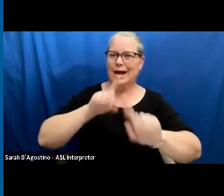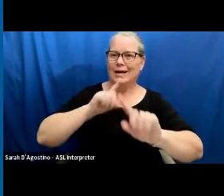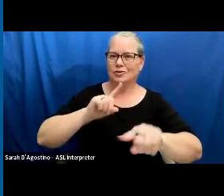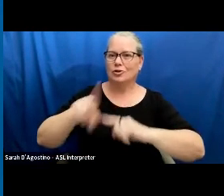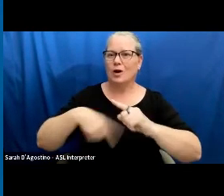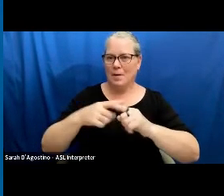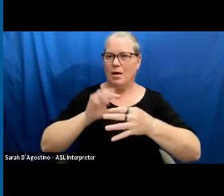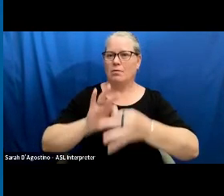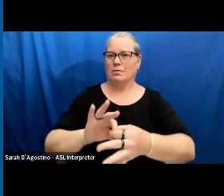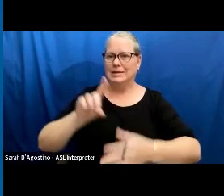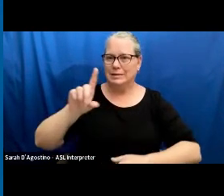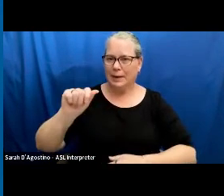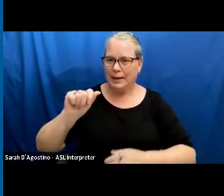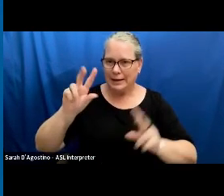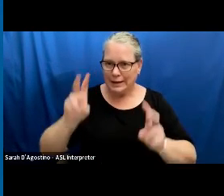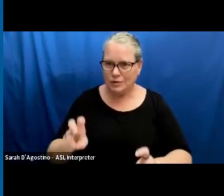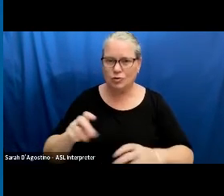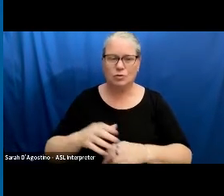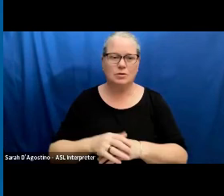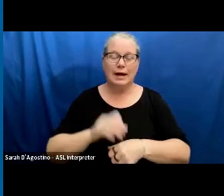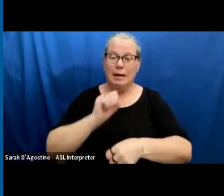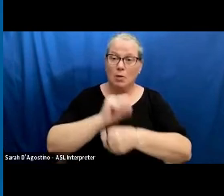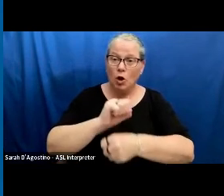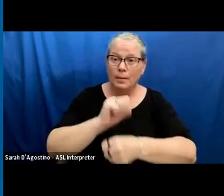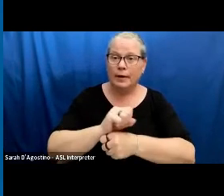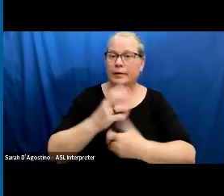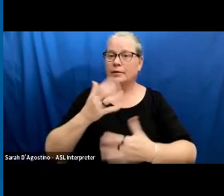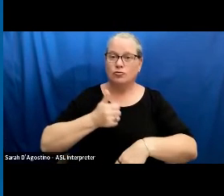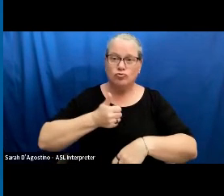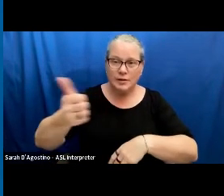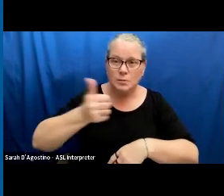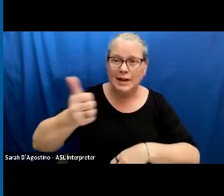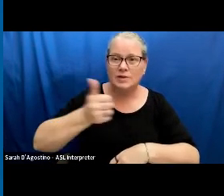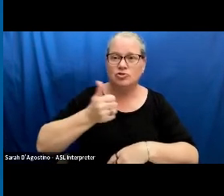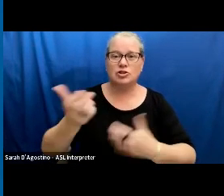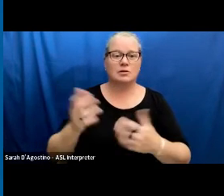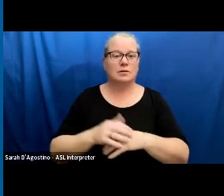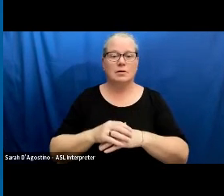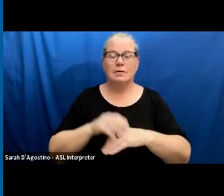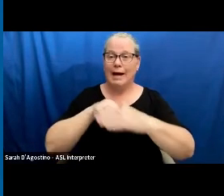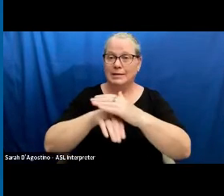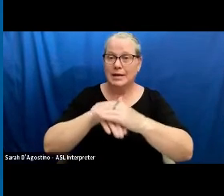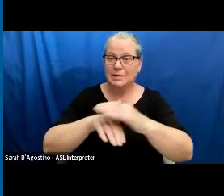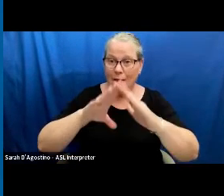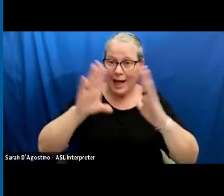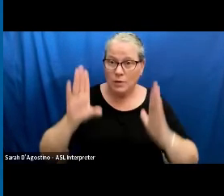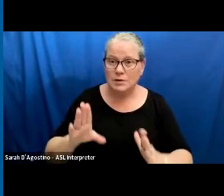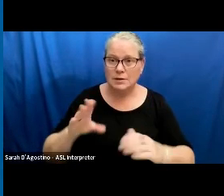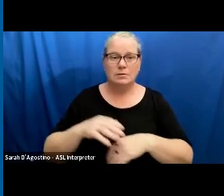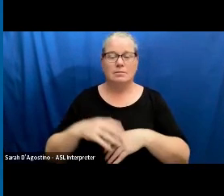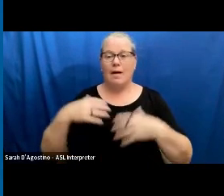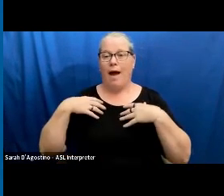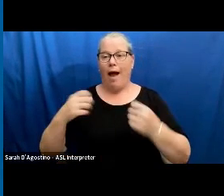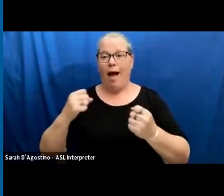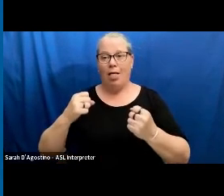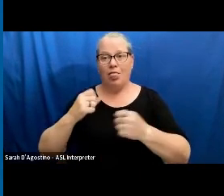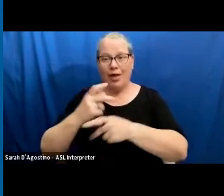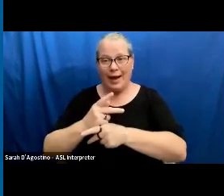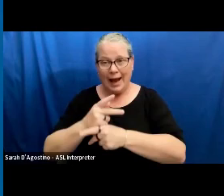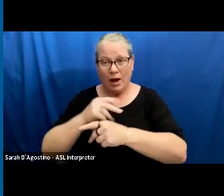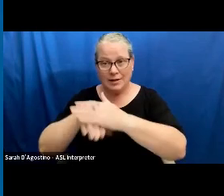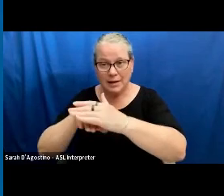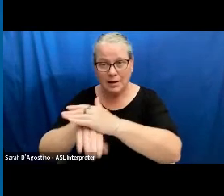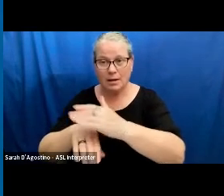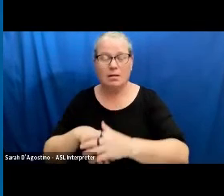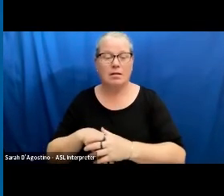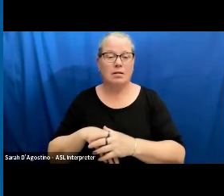transportation accessible housing accessible health care and similar disability related issues